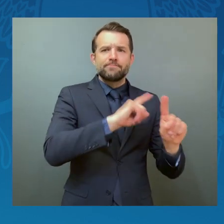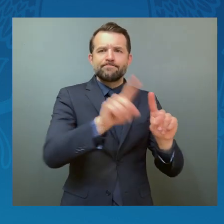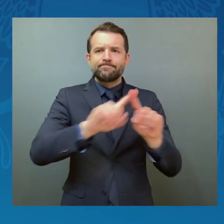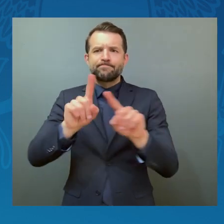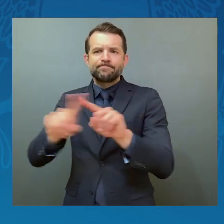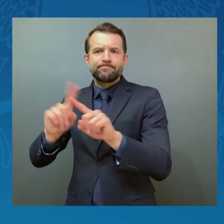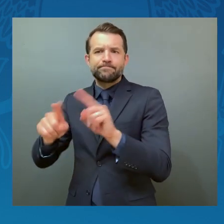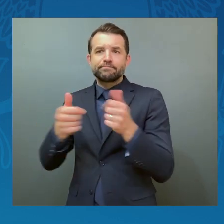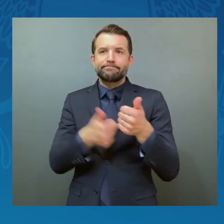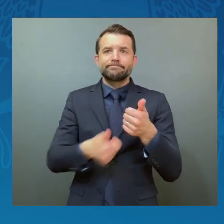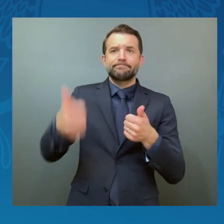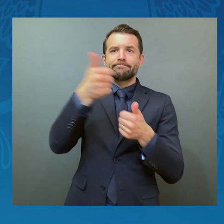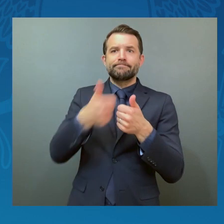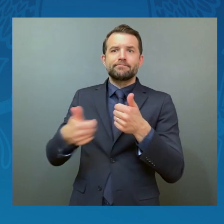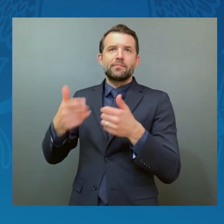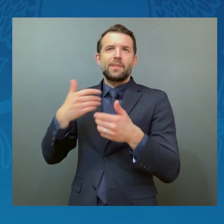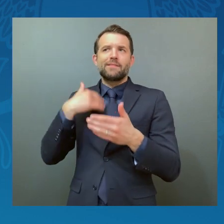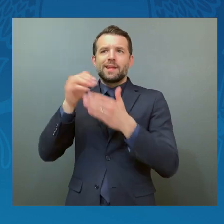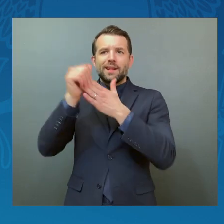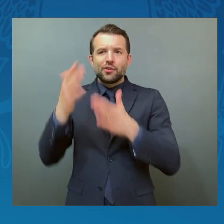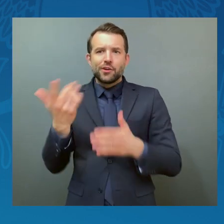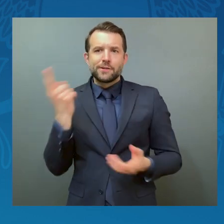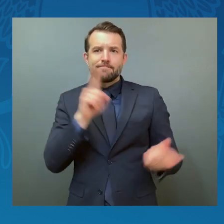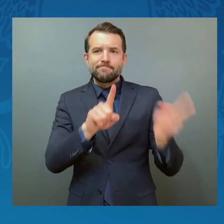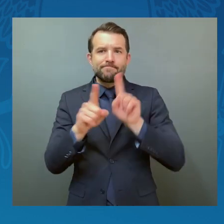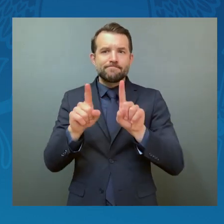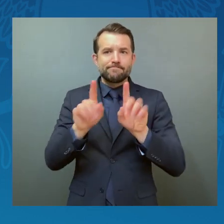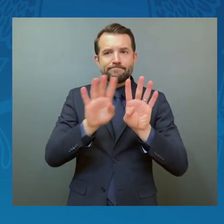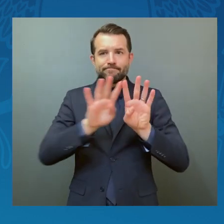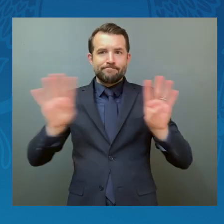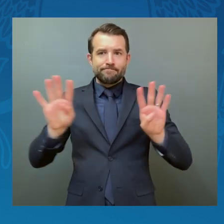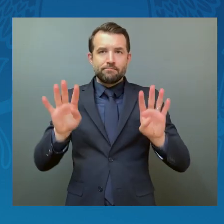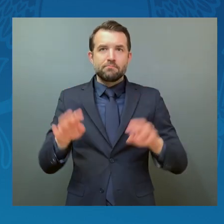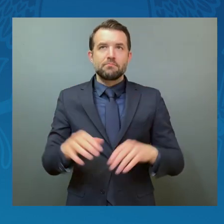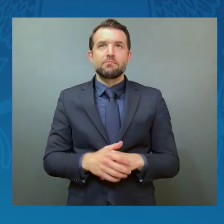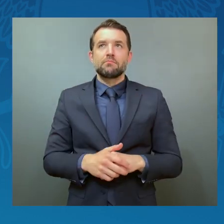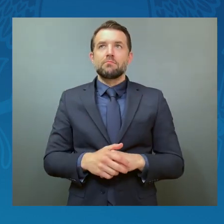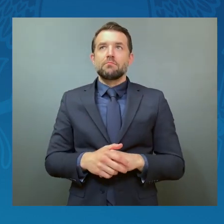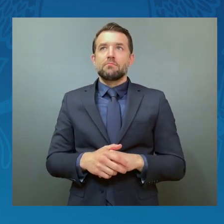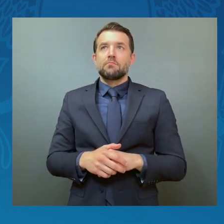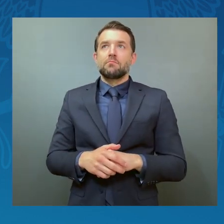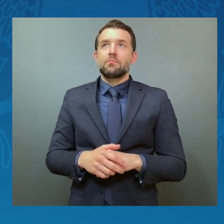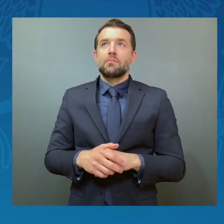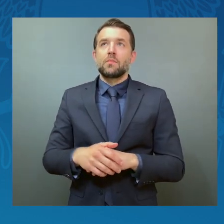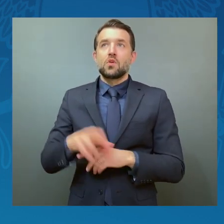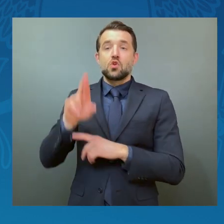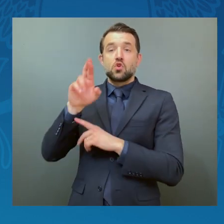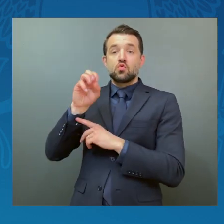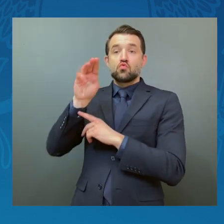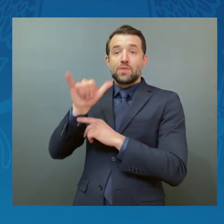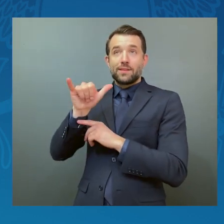Secretary Becerra, Director Young, Director Chopra, Secretary Brognoth, Deputy Secretary Remy and last,